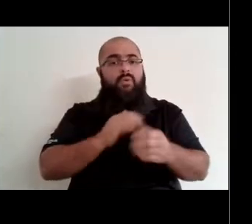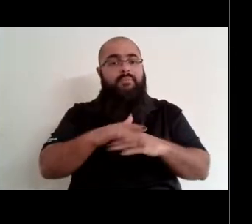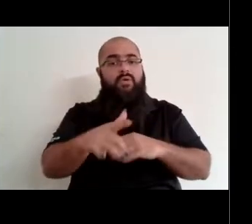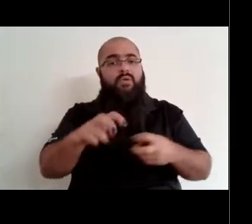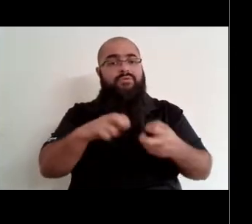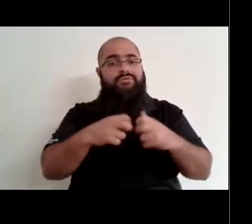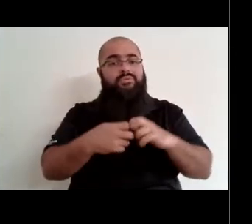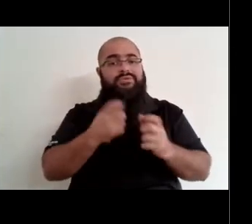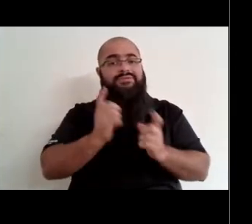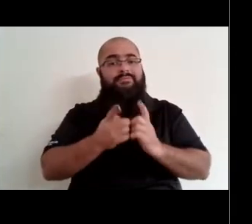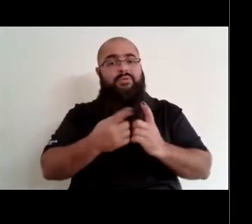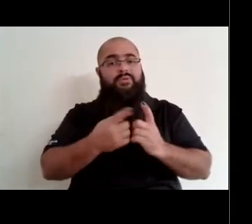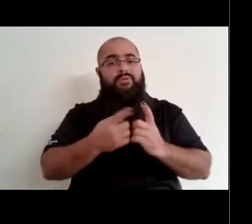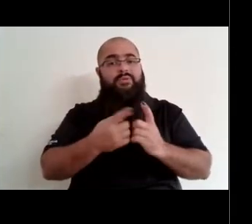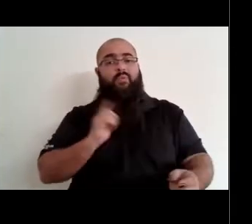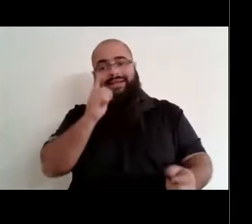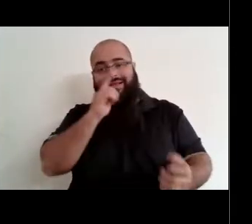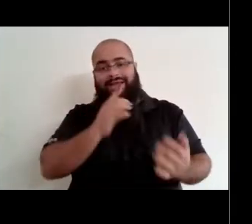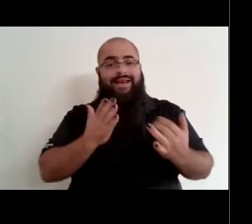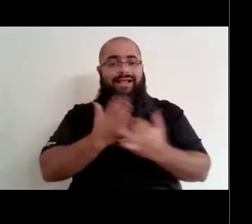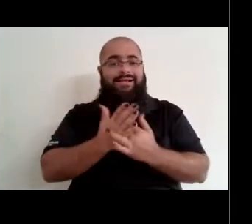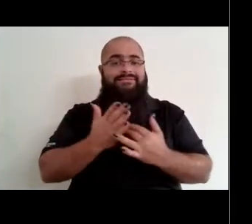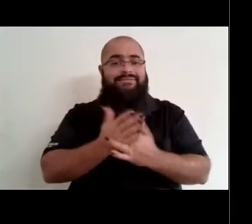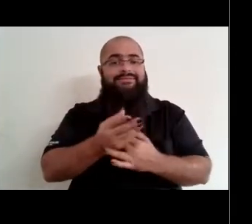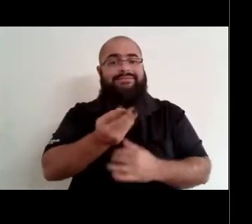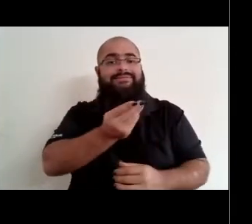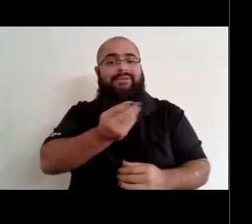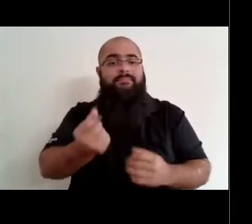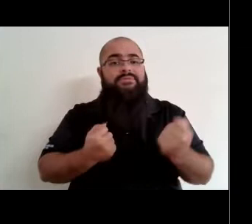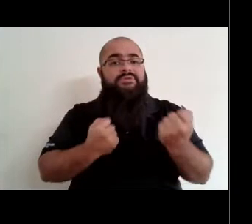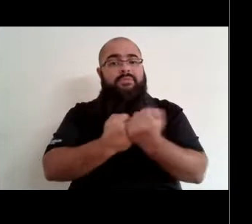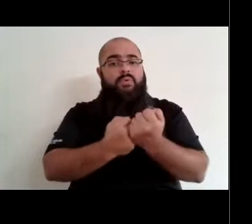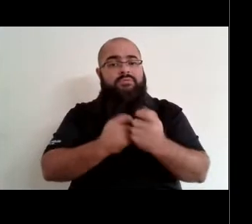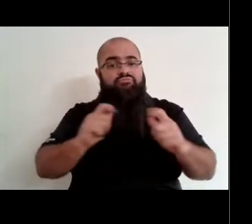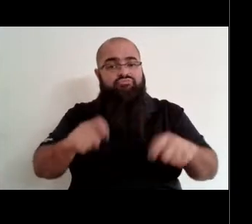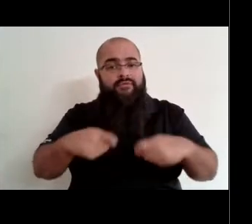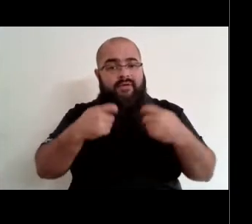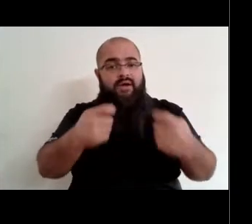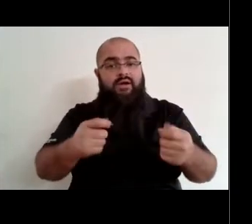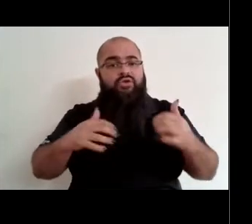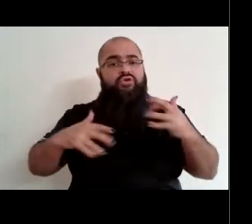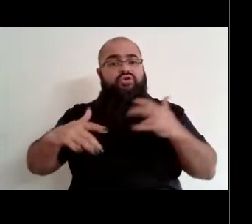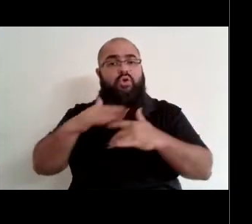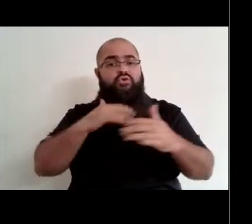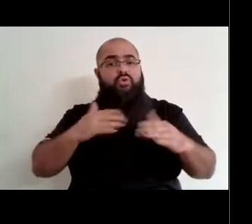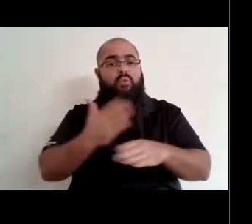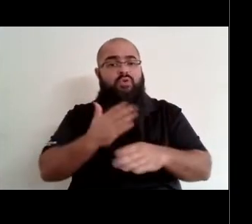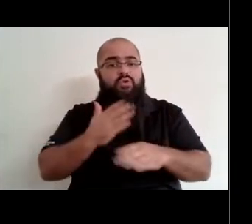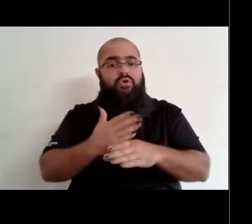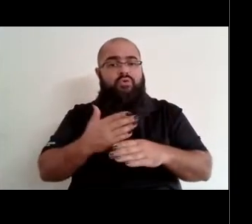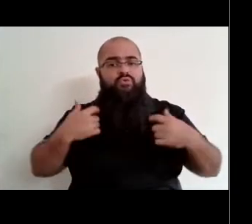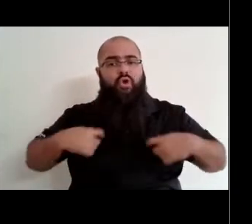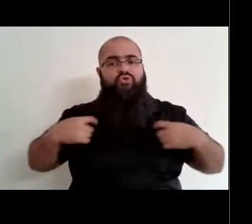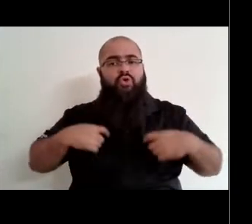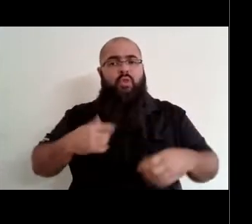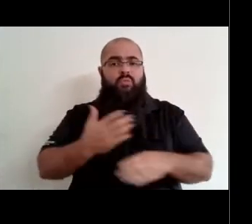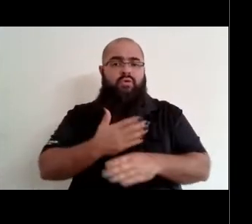At Legal Aid we have a specialist family violence team that can help with those types of applications